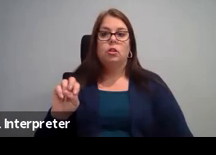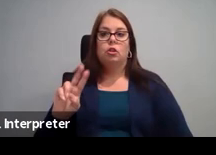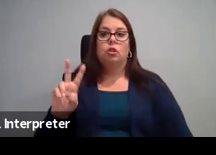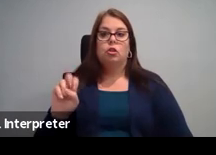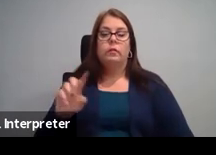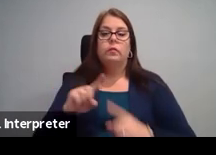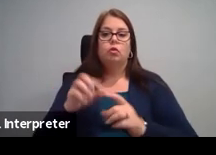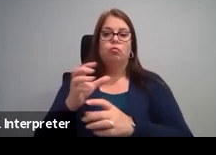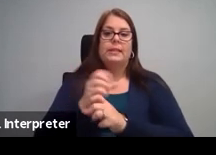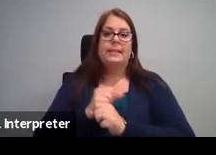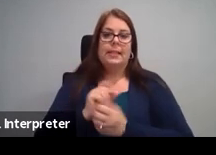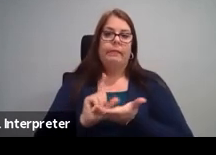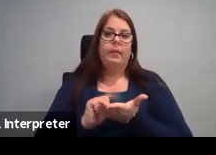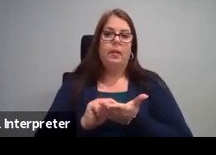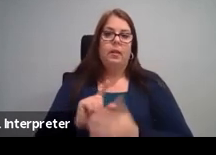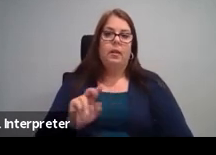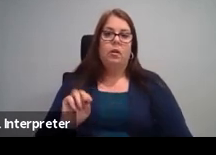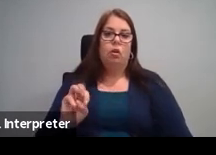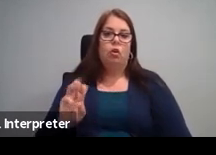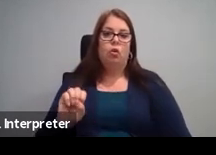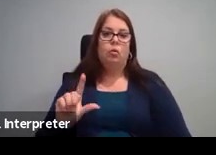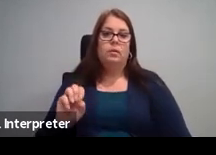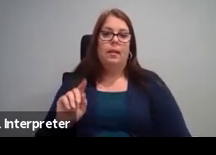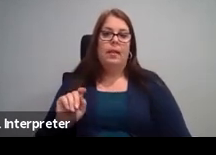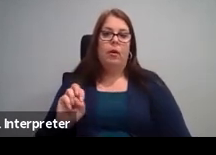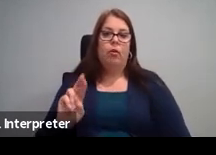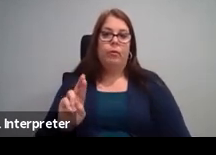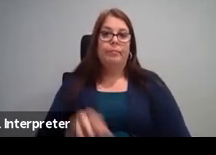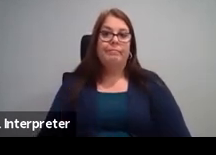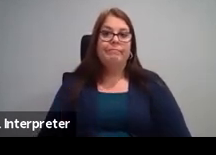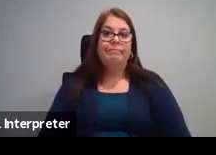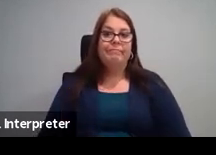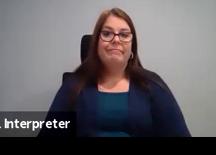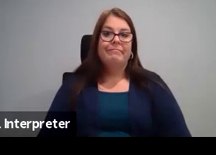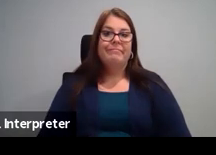Allison frenzel: I'll put the subscription as a response here shortly. And then it's on to Kathy. I'll try and deal with this now.